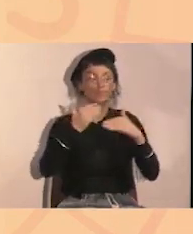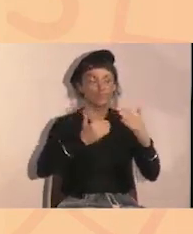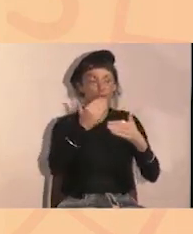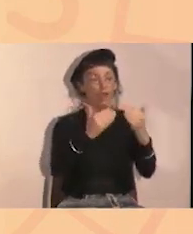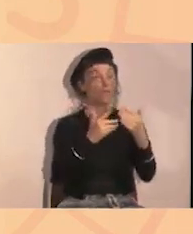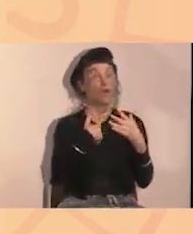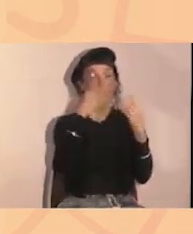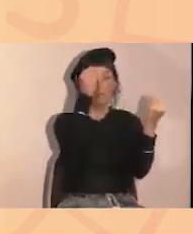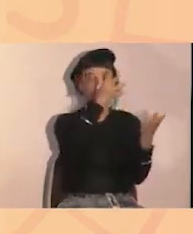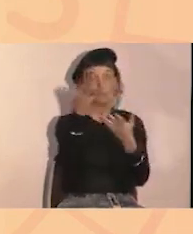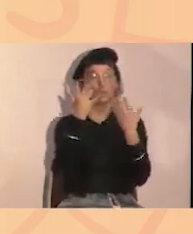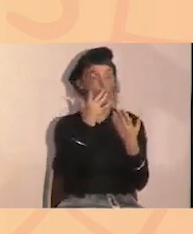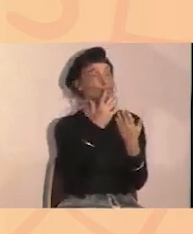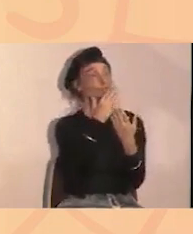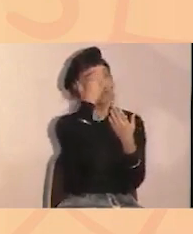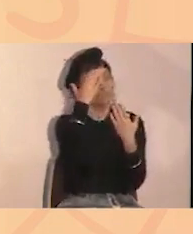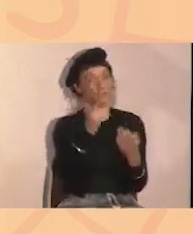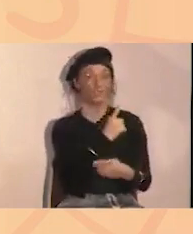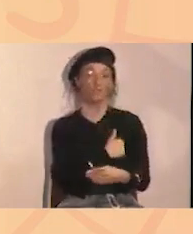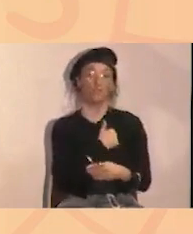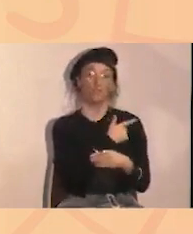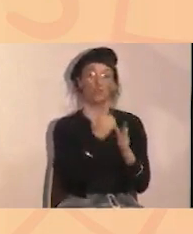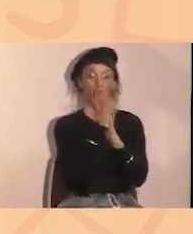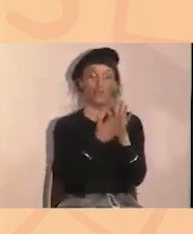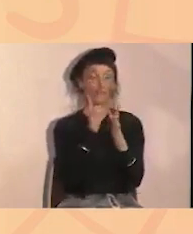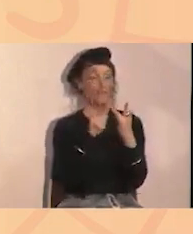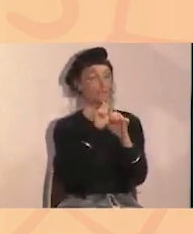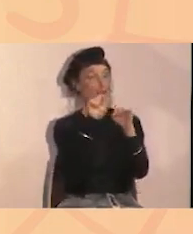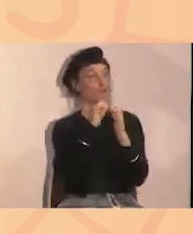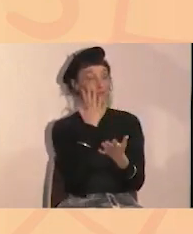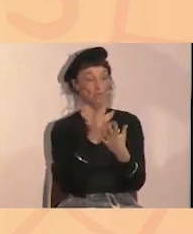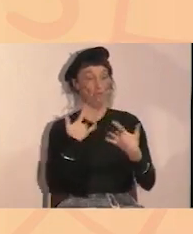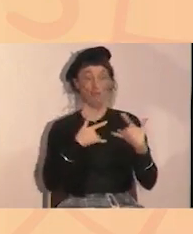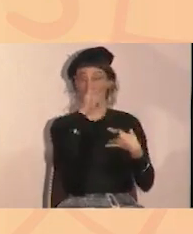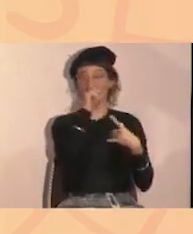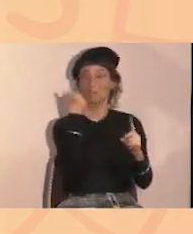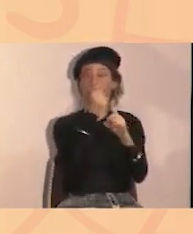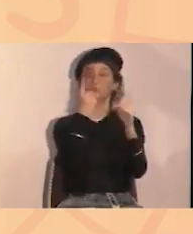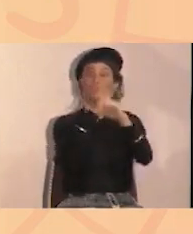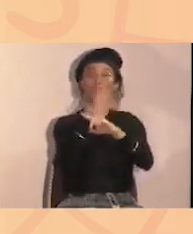to meaningful investment in our realities, we do in fact transform the future that in releasing ourselves